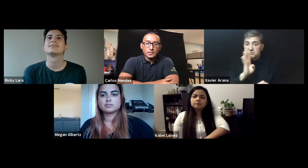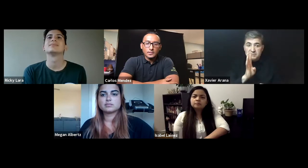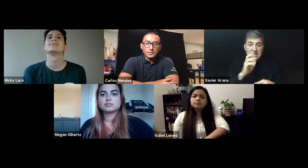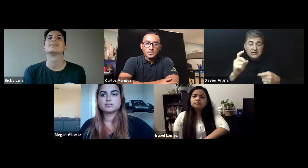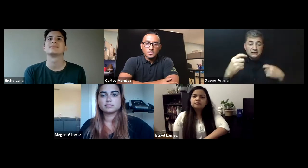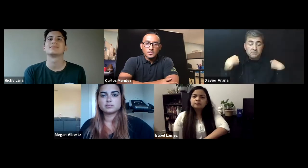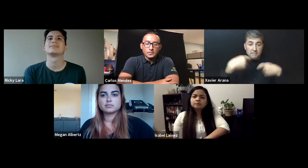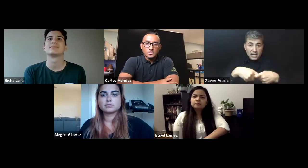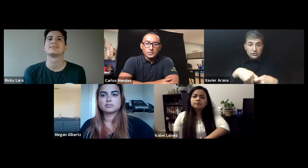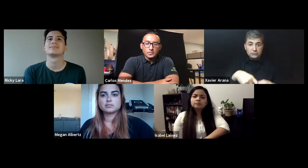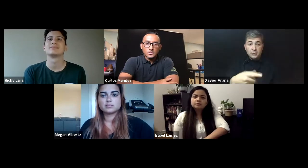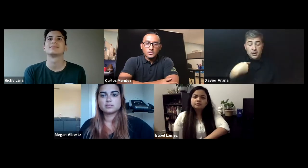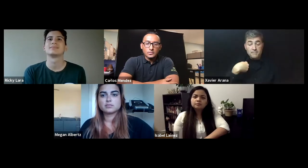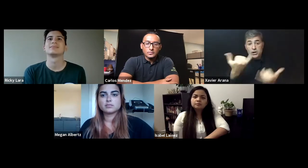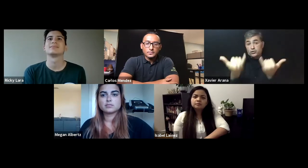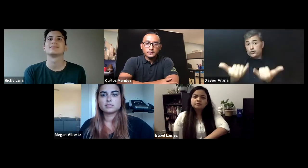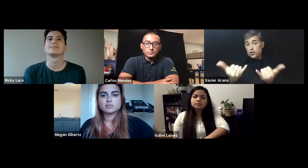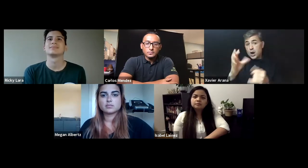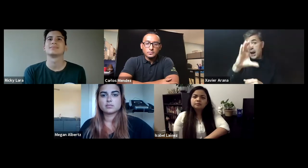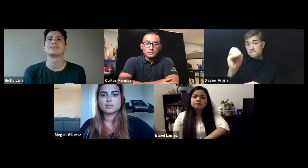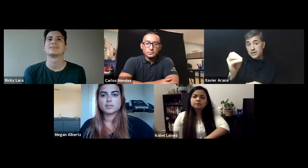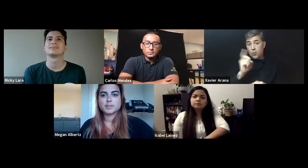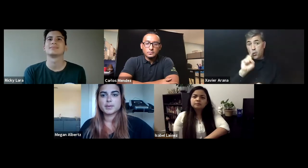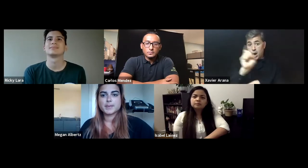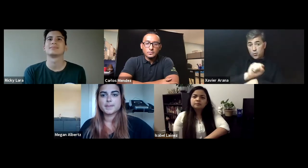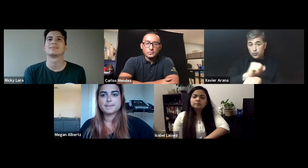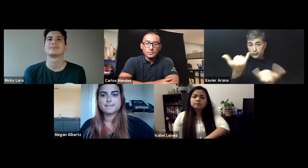be able to read, speak it, uh, speak Spanish.